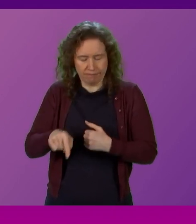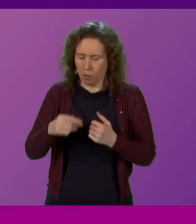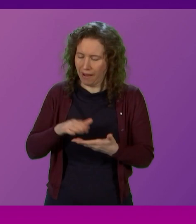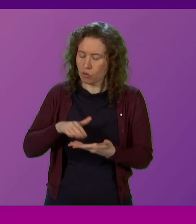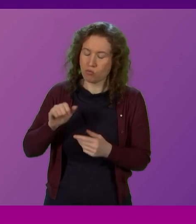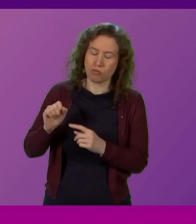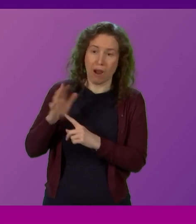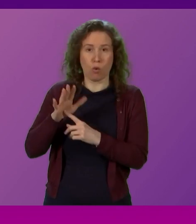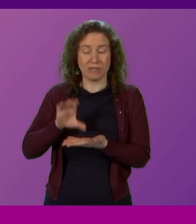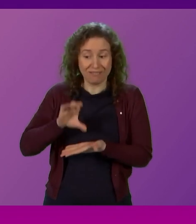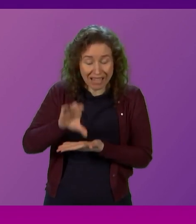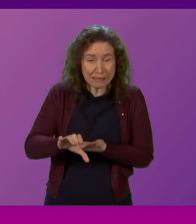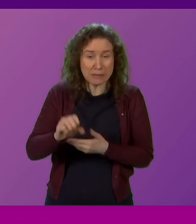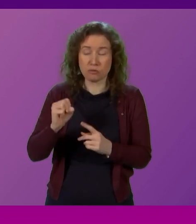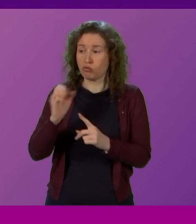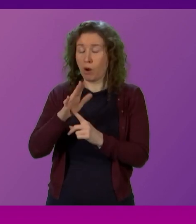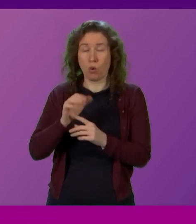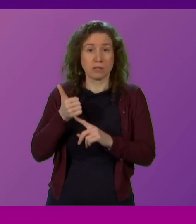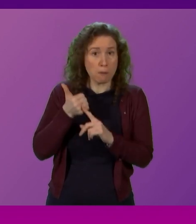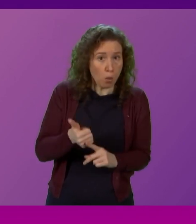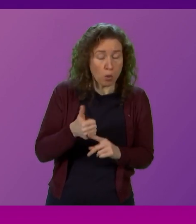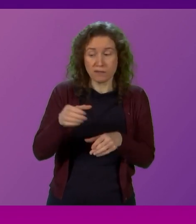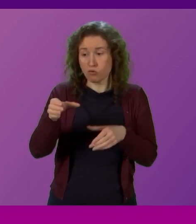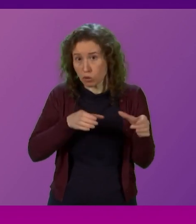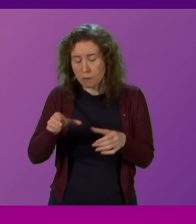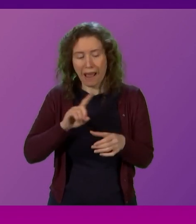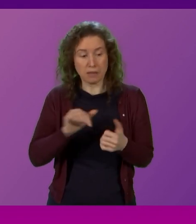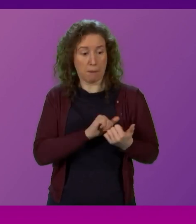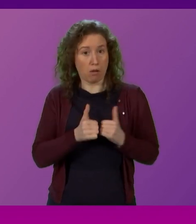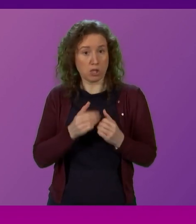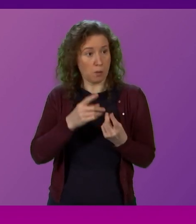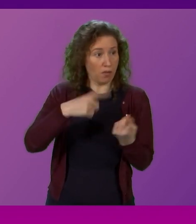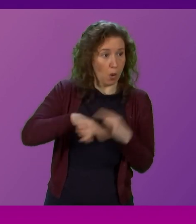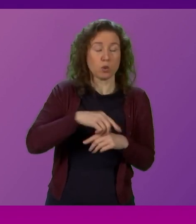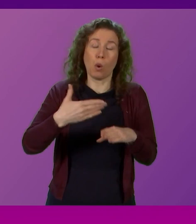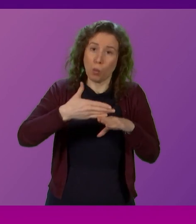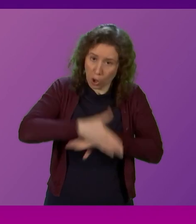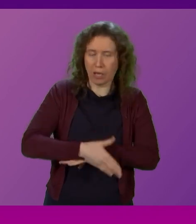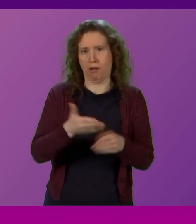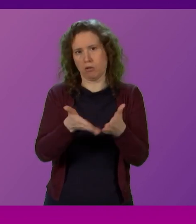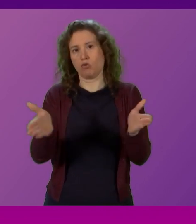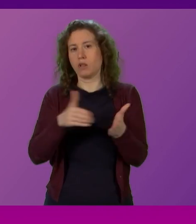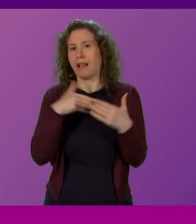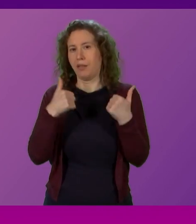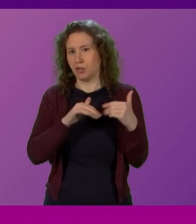and record support for recruitment, in partnership with those who are working so hard across our health service.